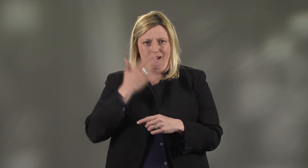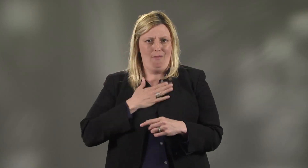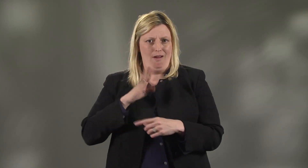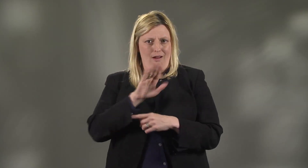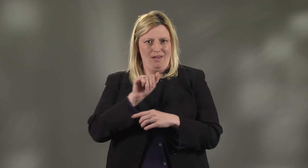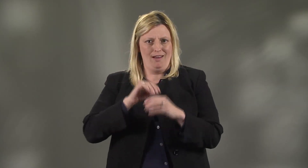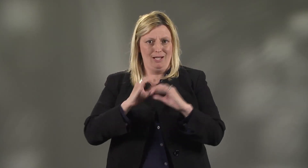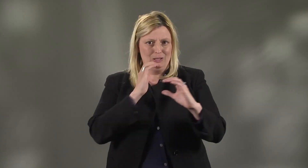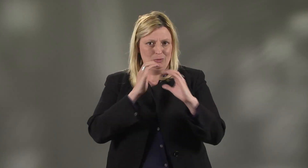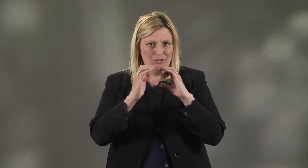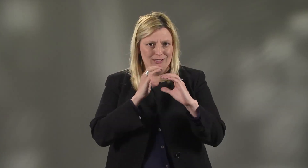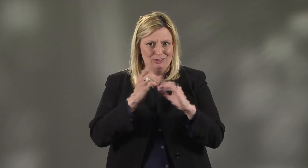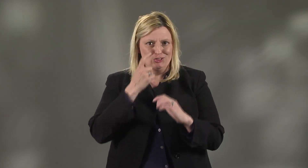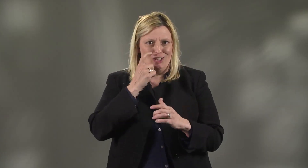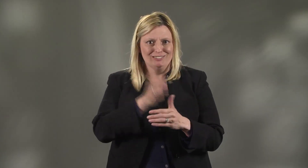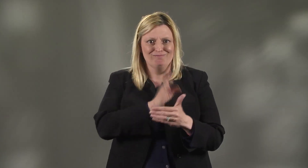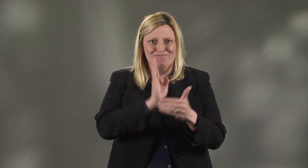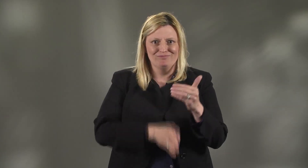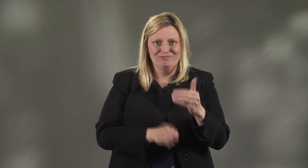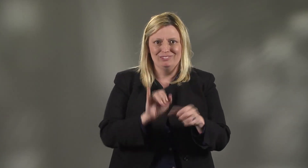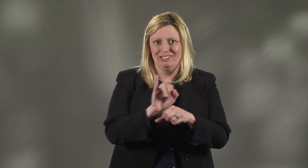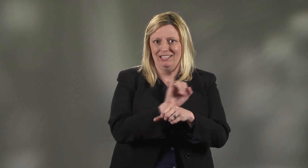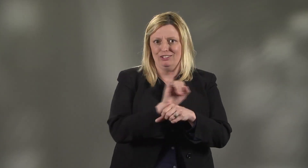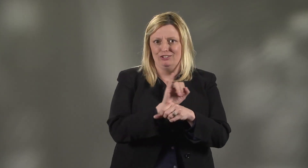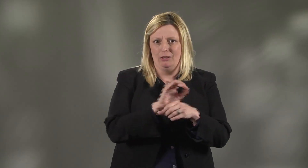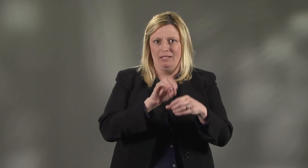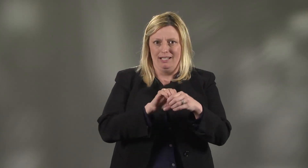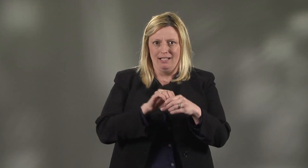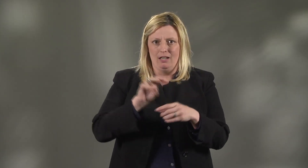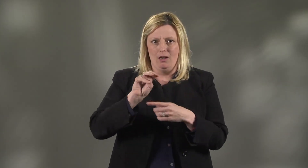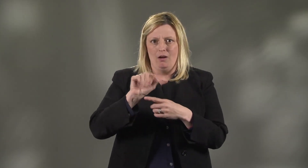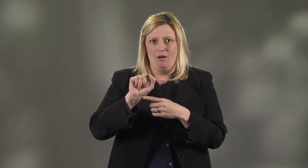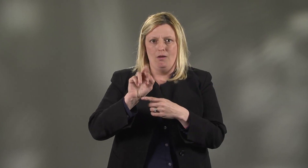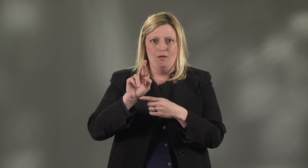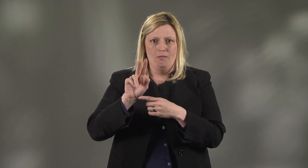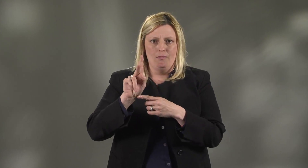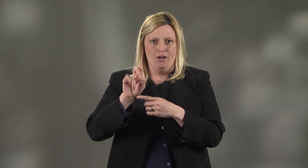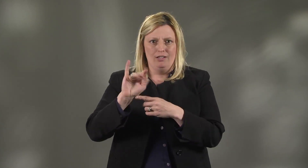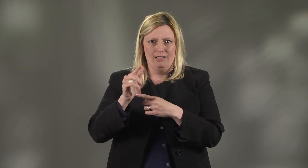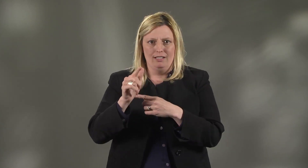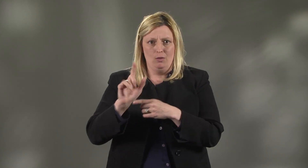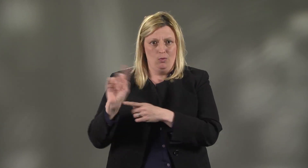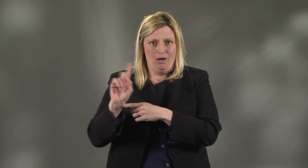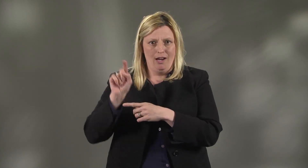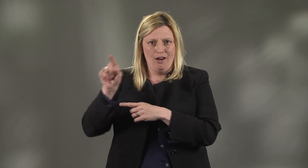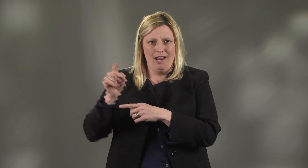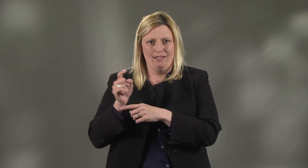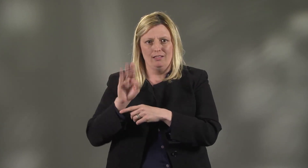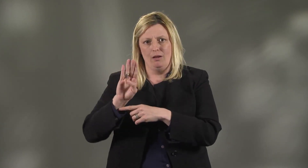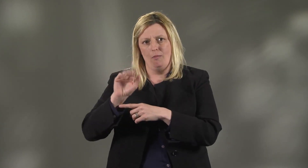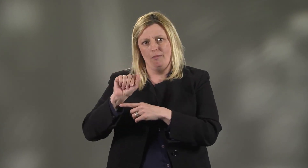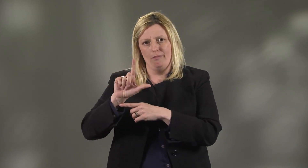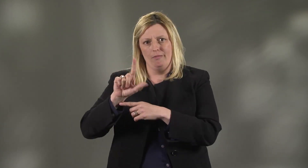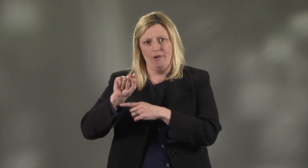as my bachelor's degree was in communications. I just completed my internship in marketing